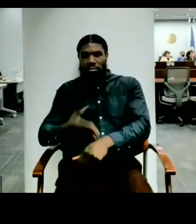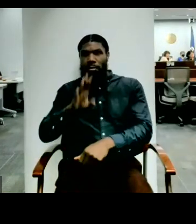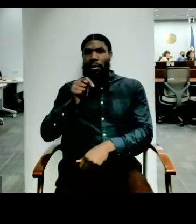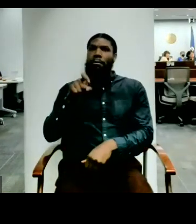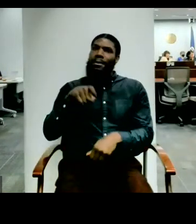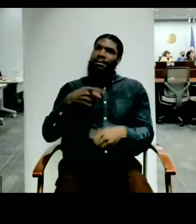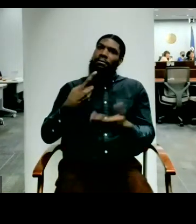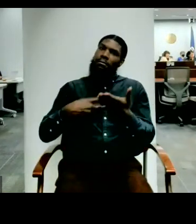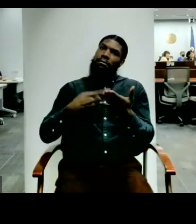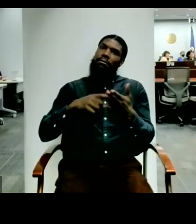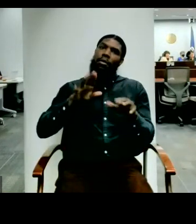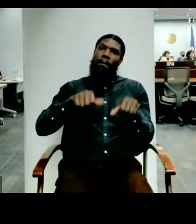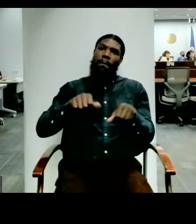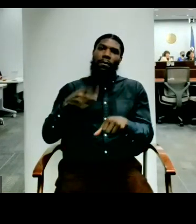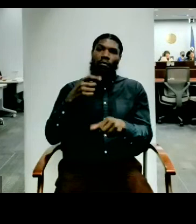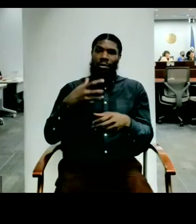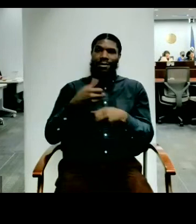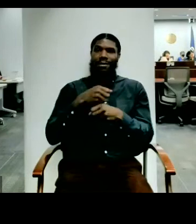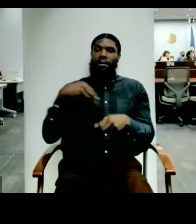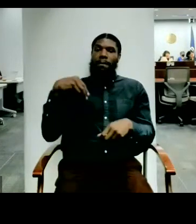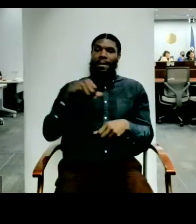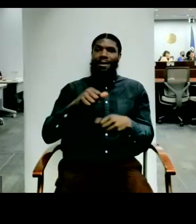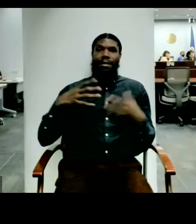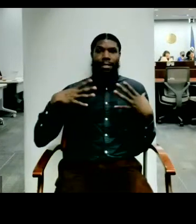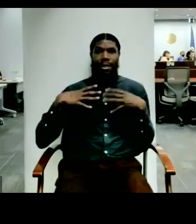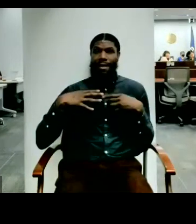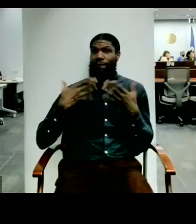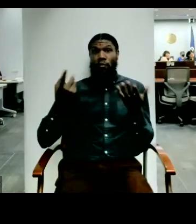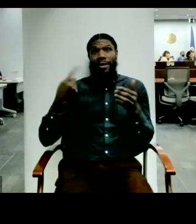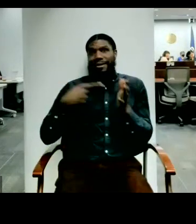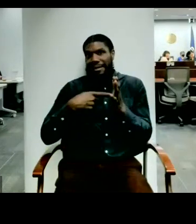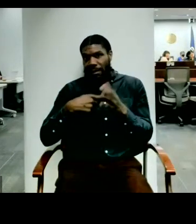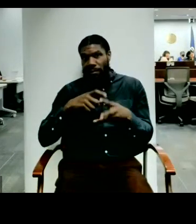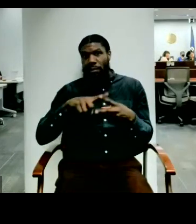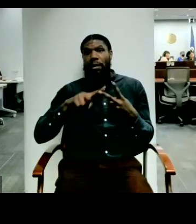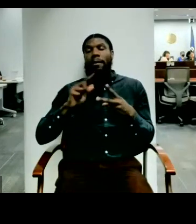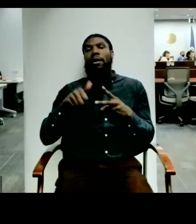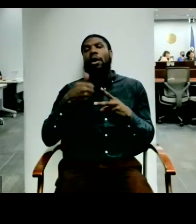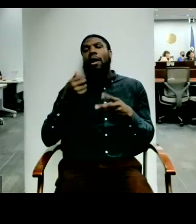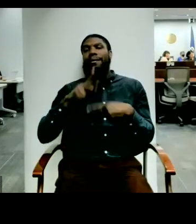for example. And other um, and other forms of leave that will help them have access to